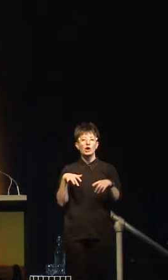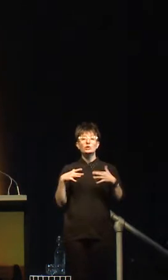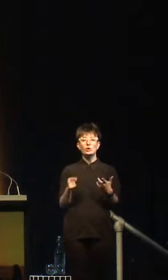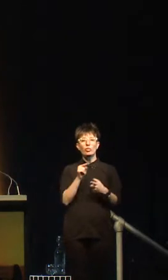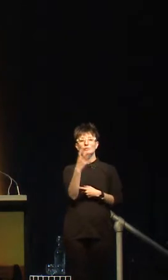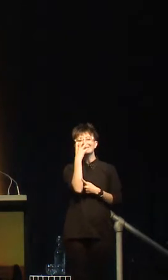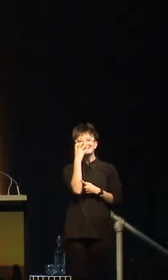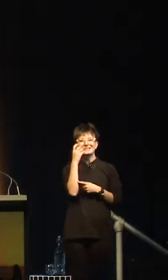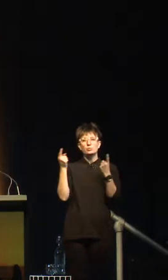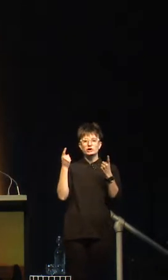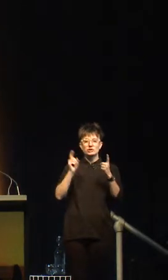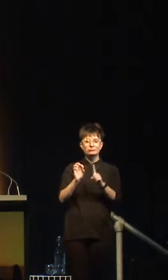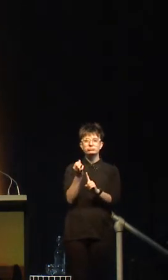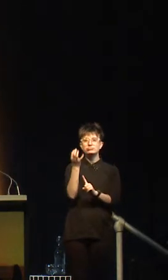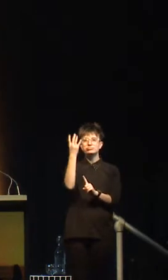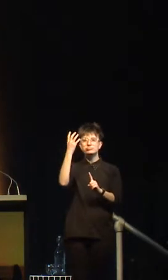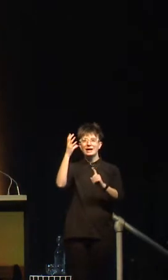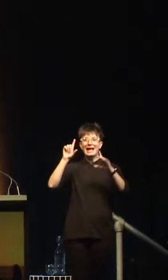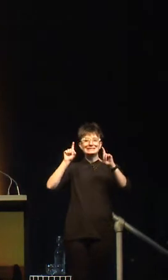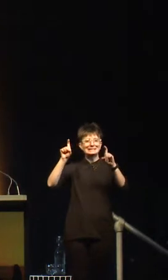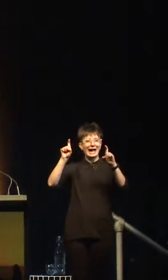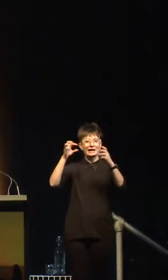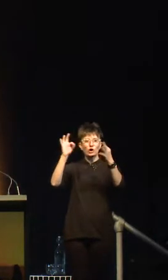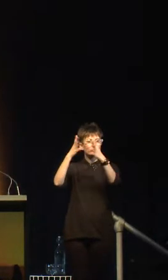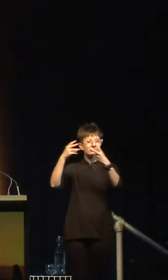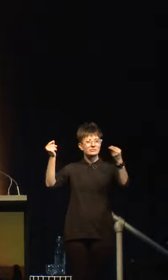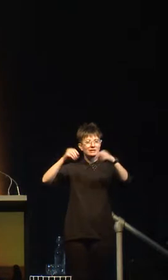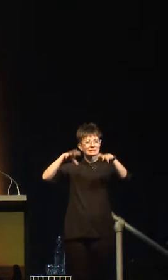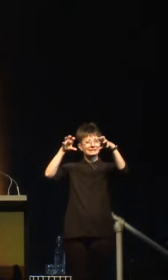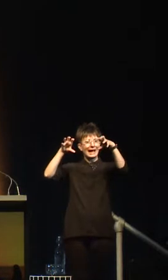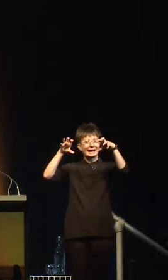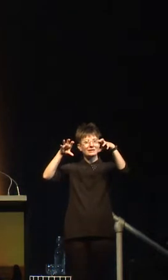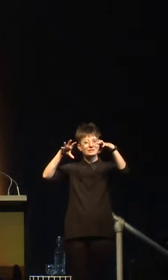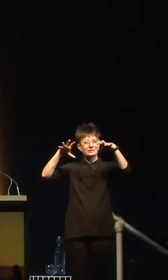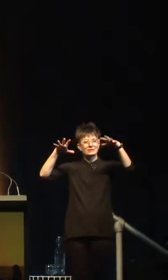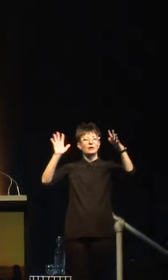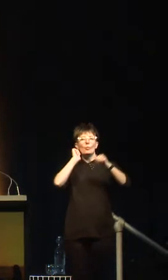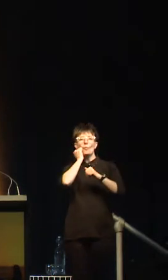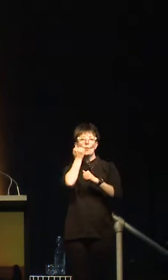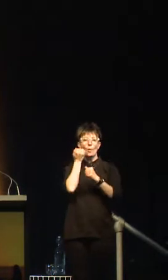and continue to warm the atmosphere over centuries, to get those down to Net Zero by 2050. And